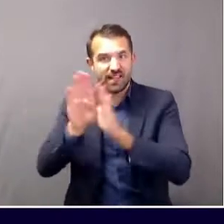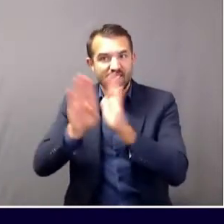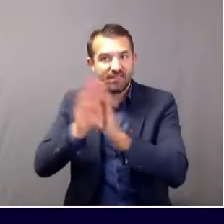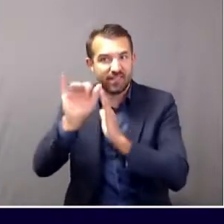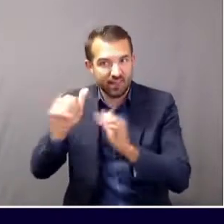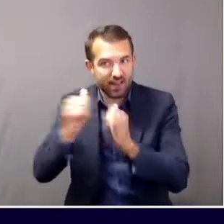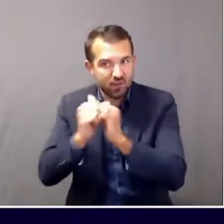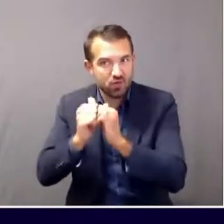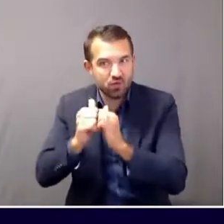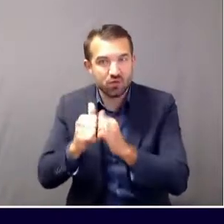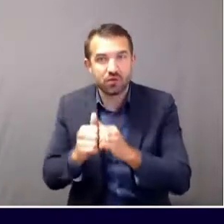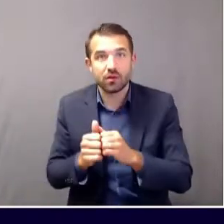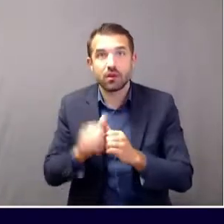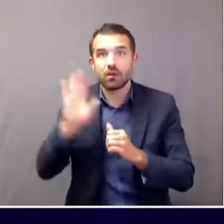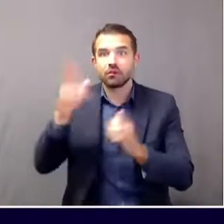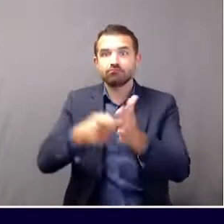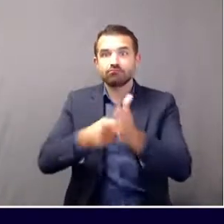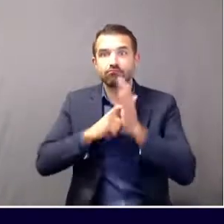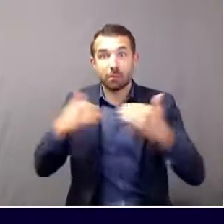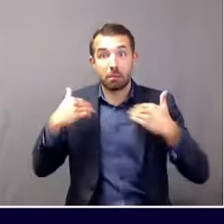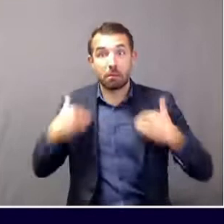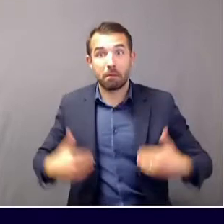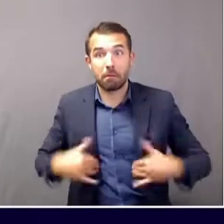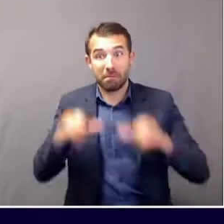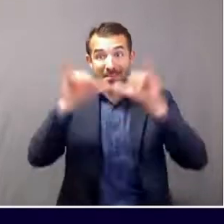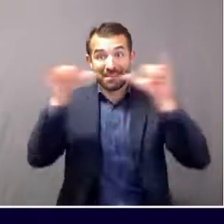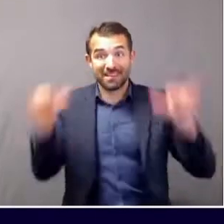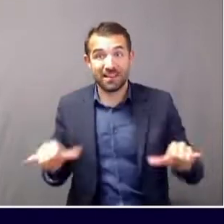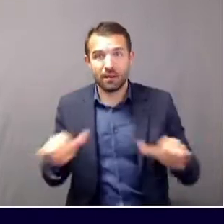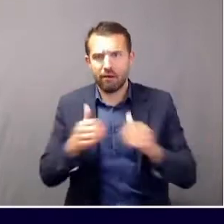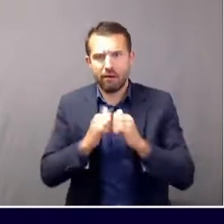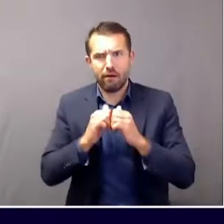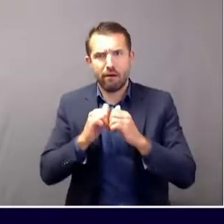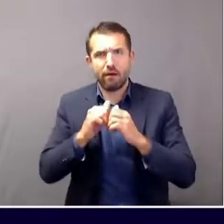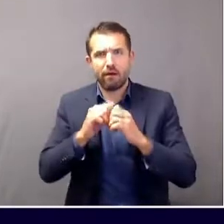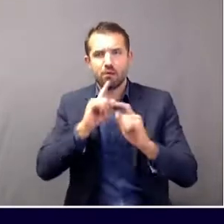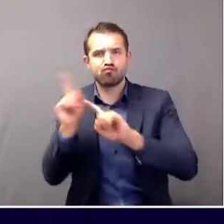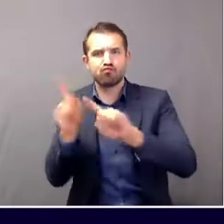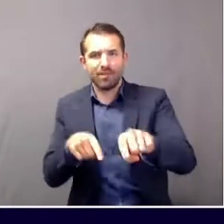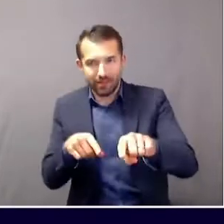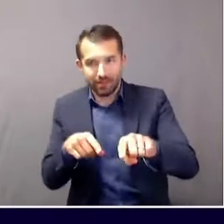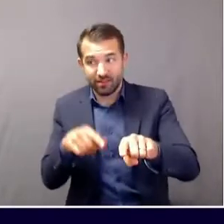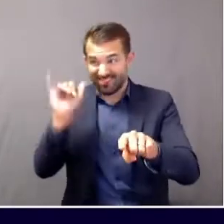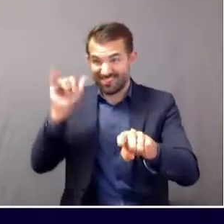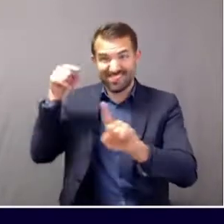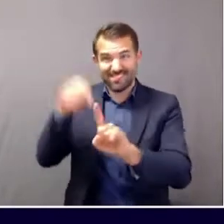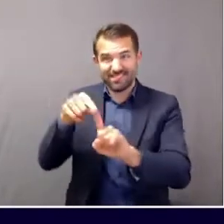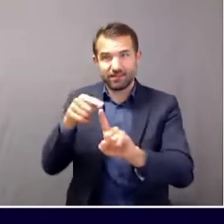in the United States that